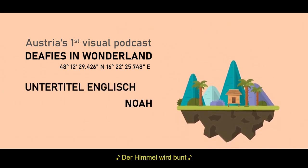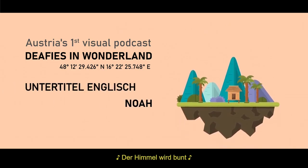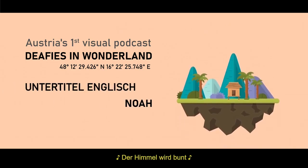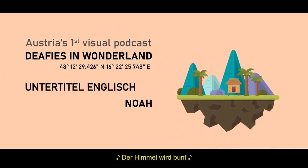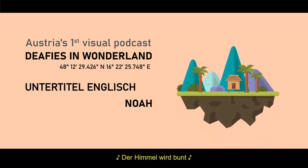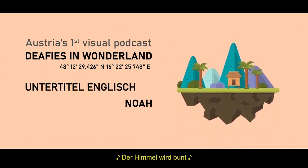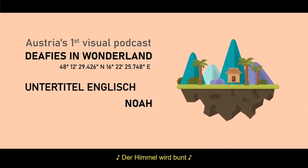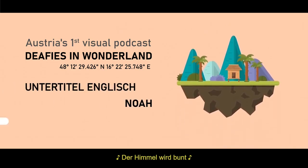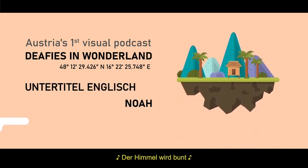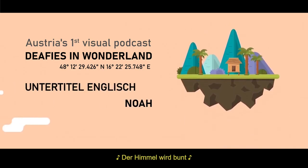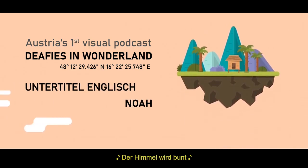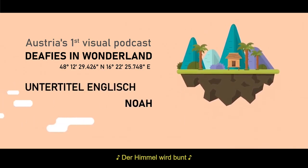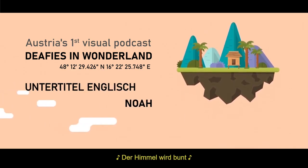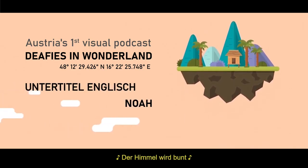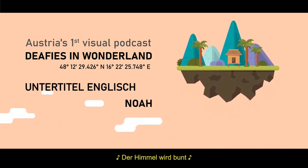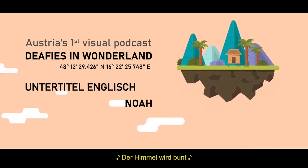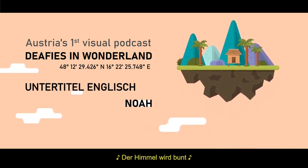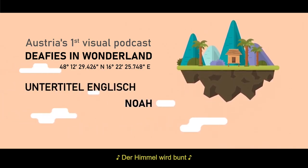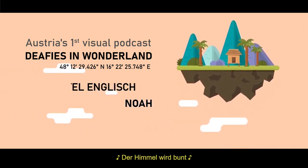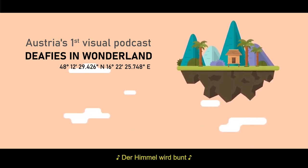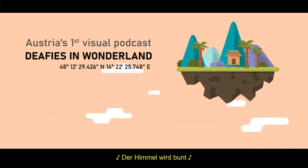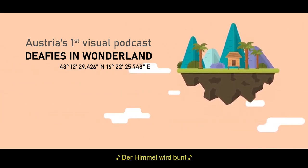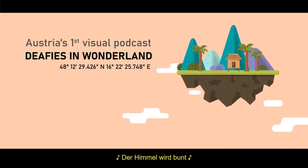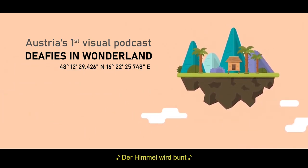The sky becomes colorful